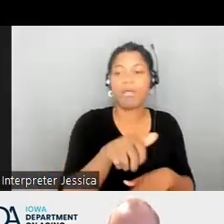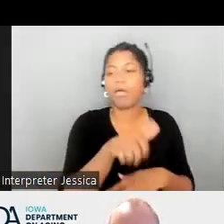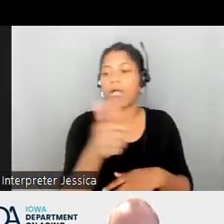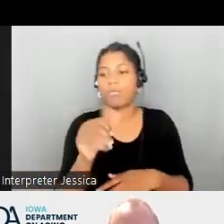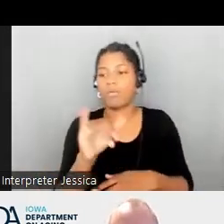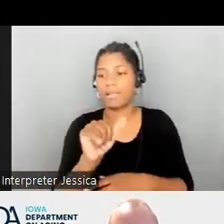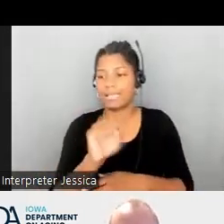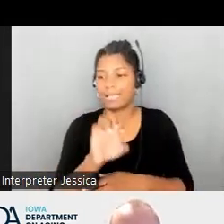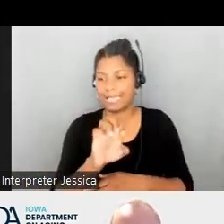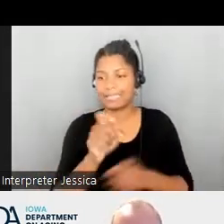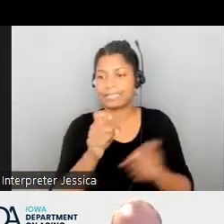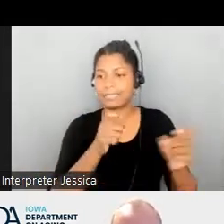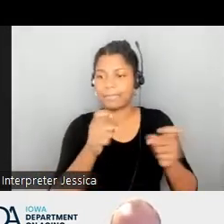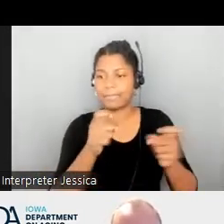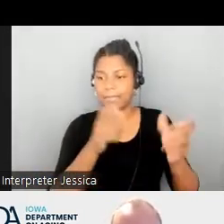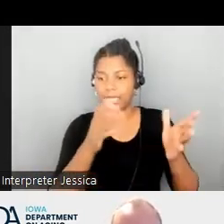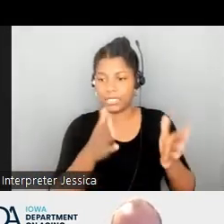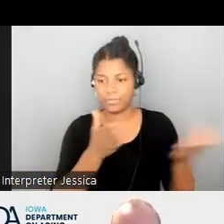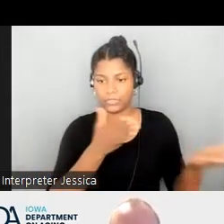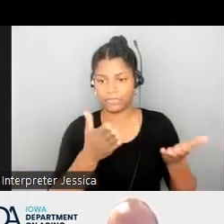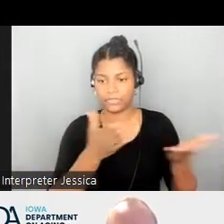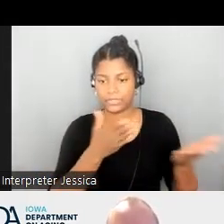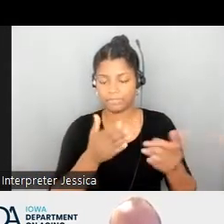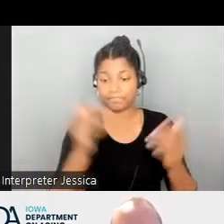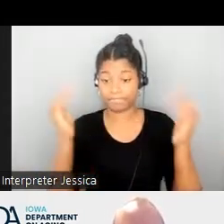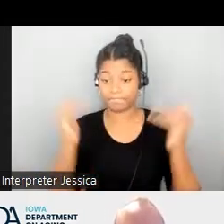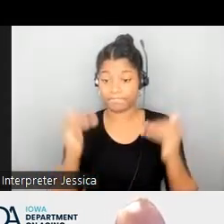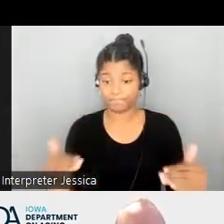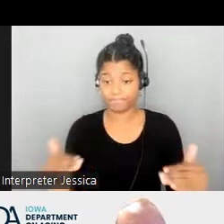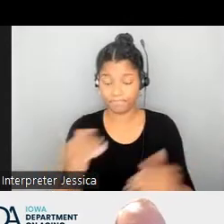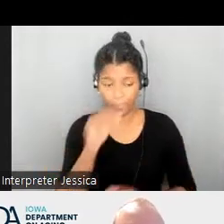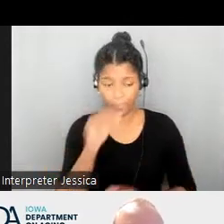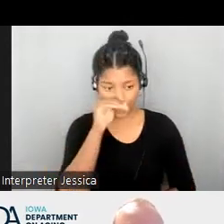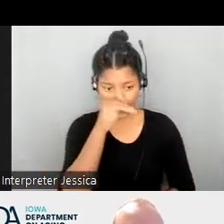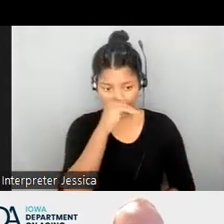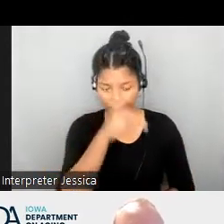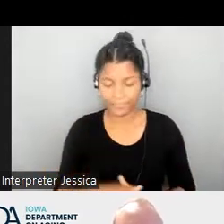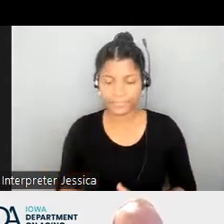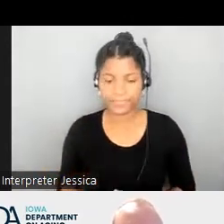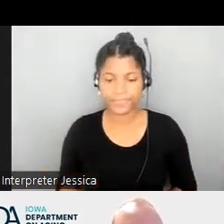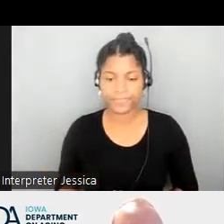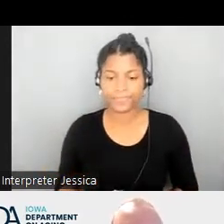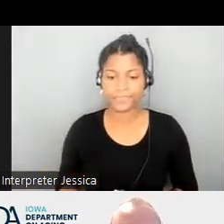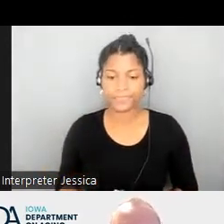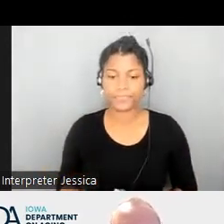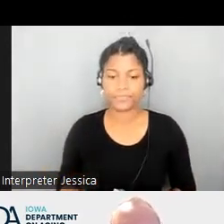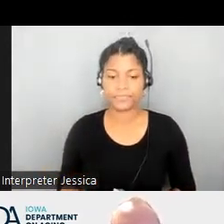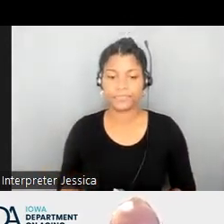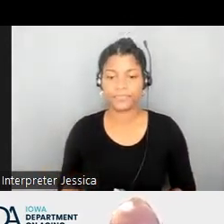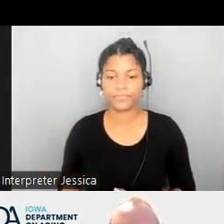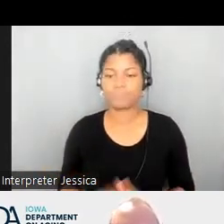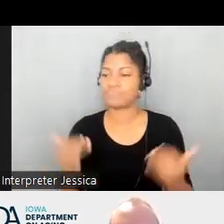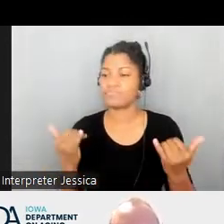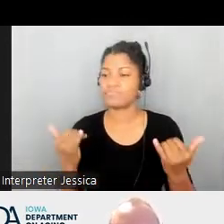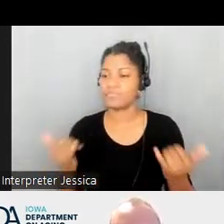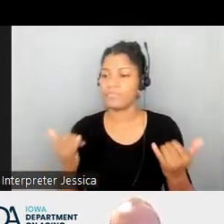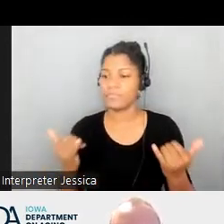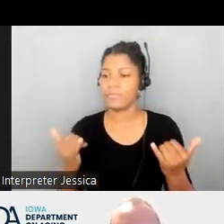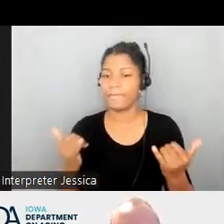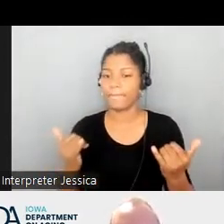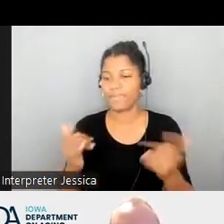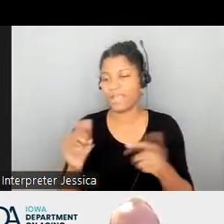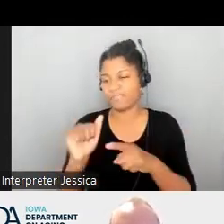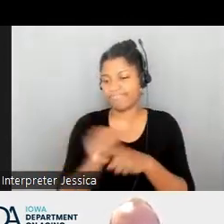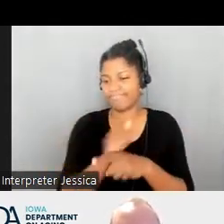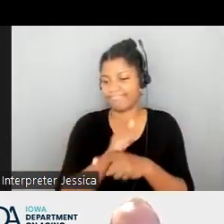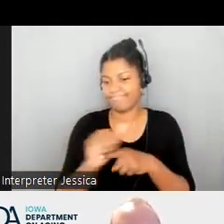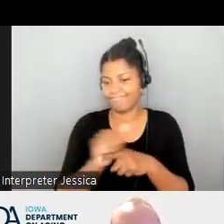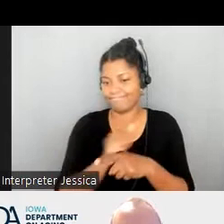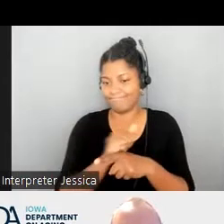So currently we said we are at a pilot funding stage and not statewide yet.